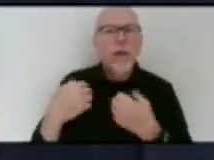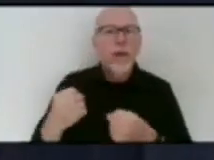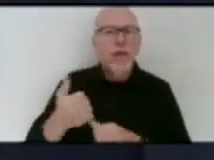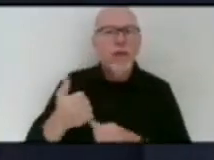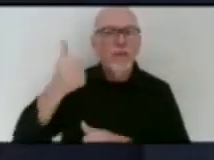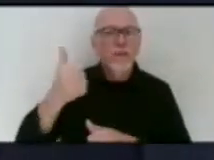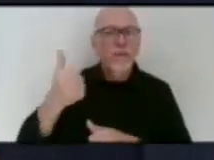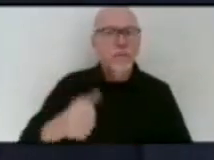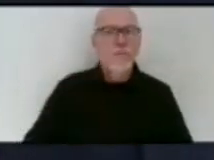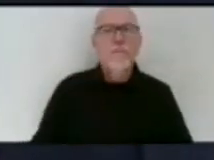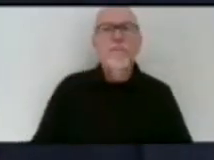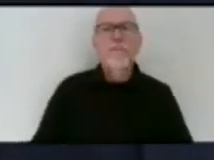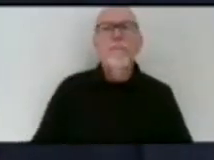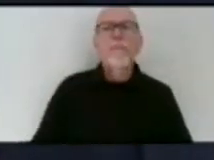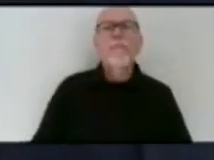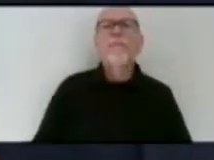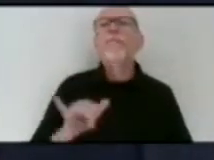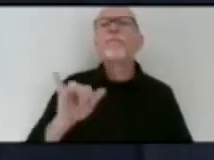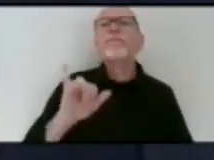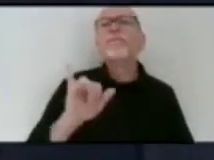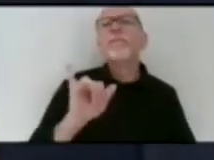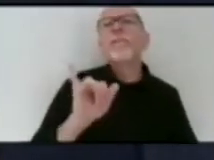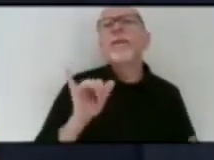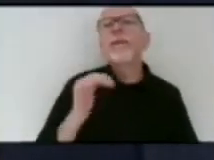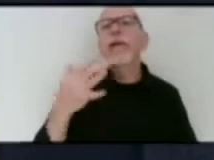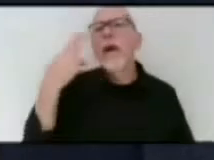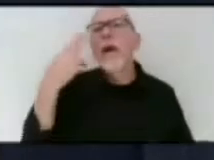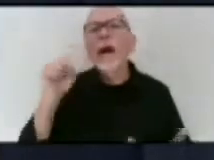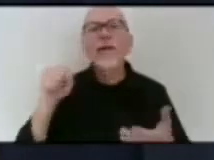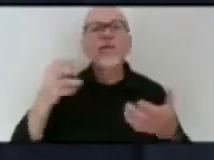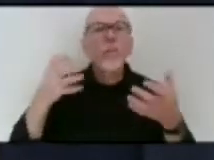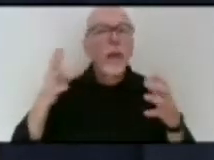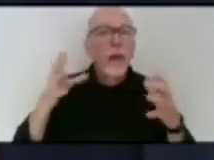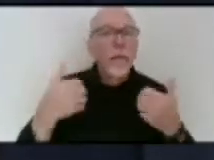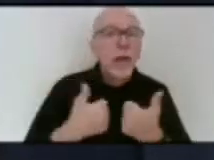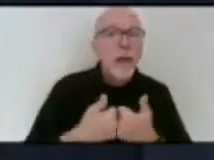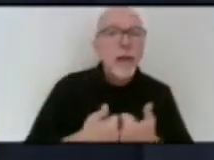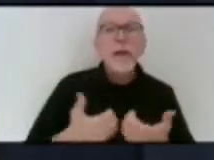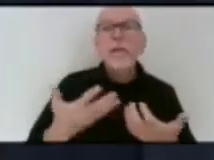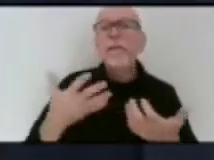While high school basketball and other extracurricular sports and activities